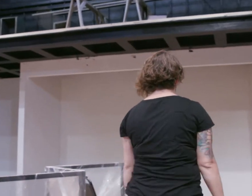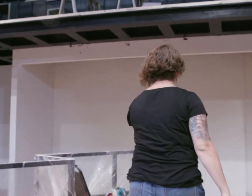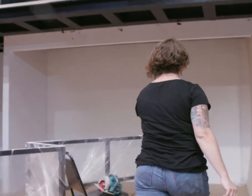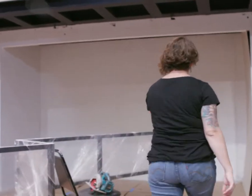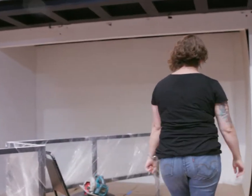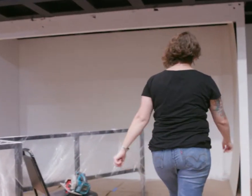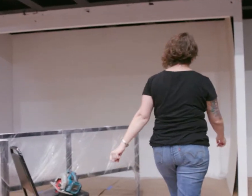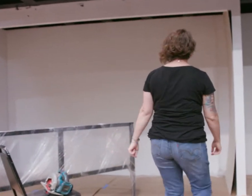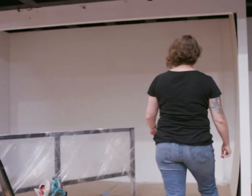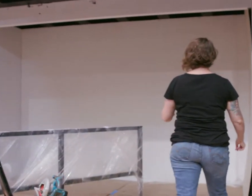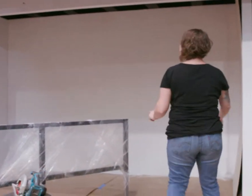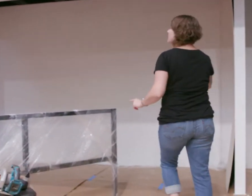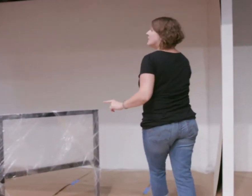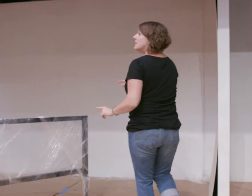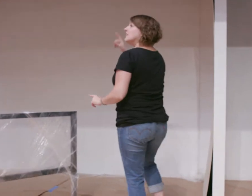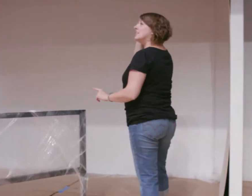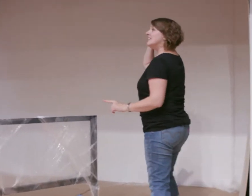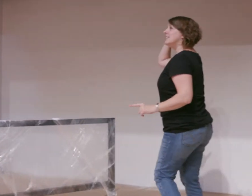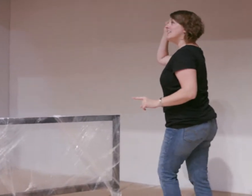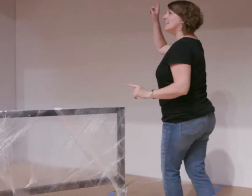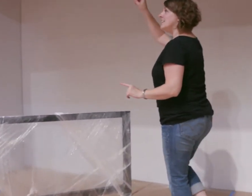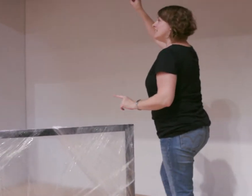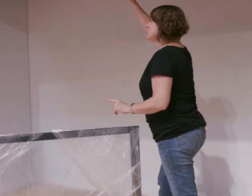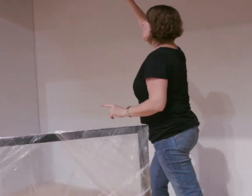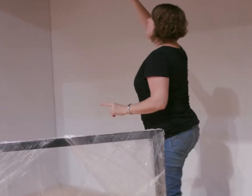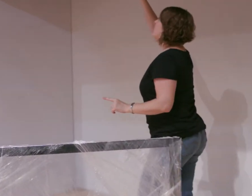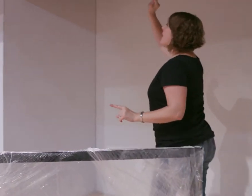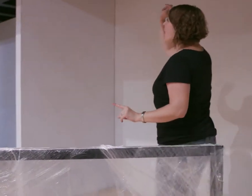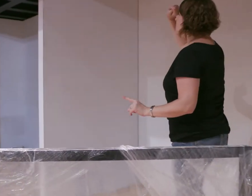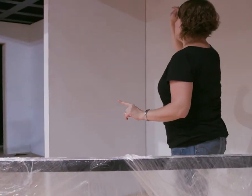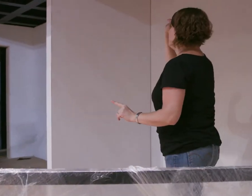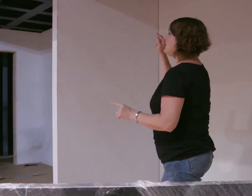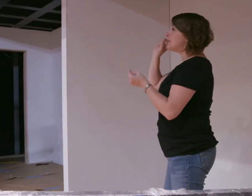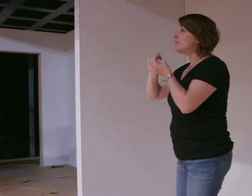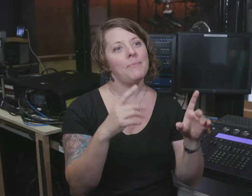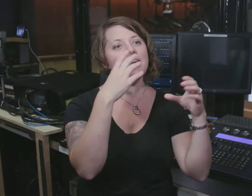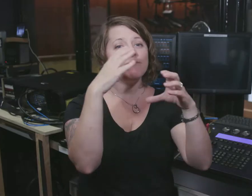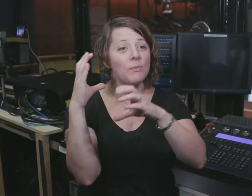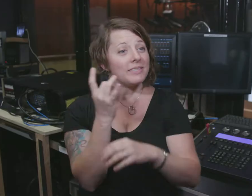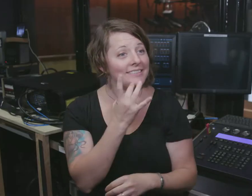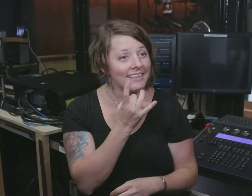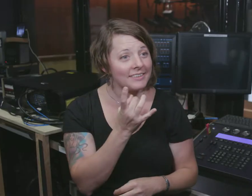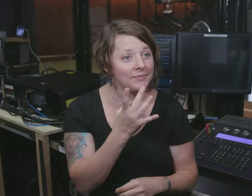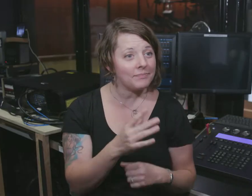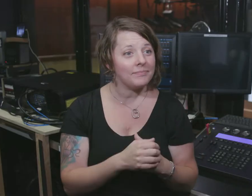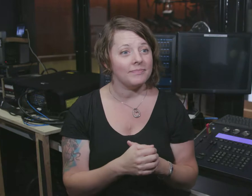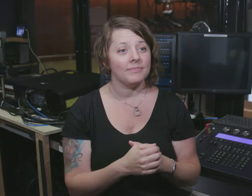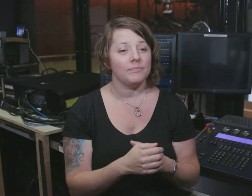You can see it happening behind me. By Friday, hopefully the set is all finished and I'll come back to focus the lights.